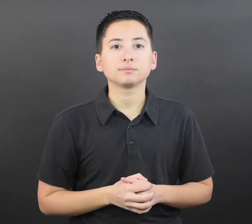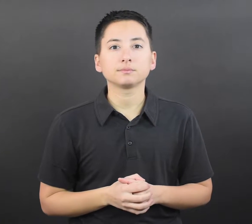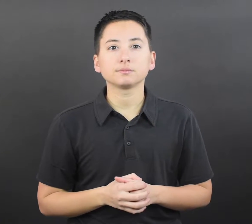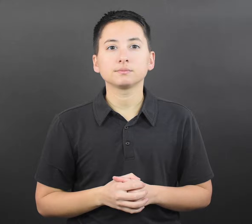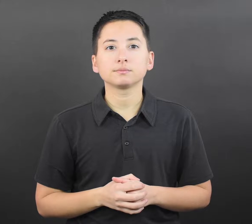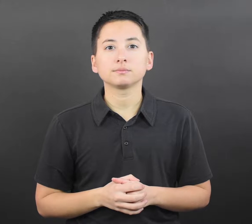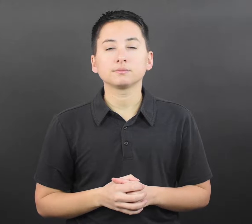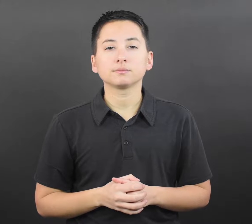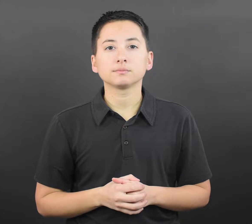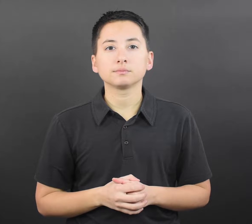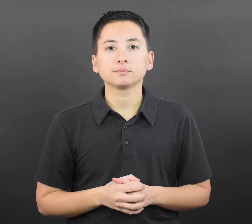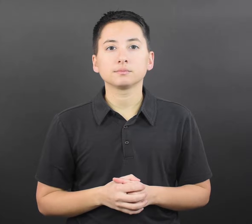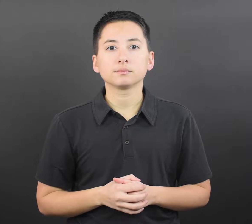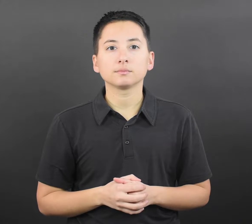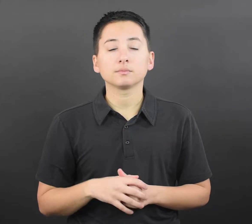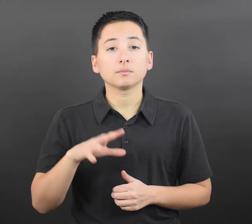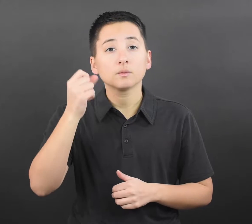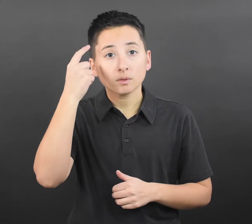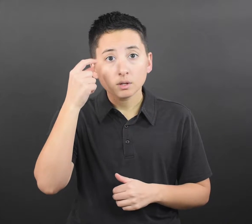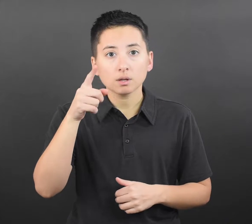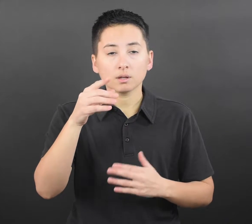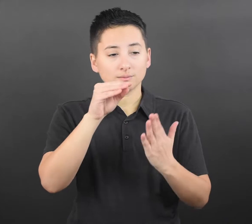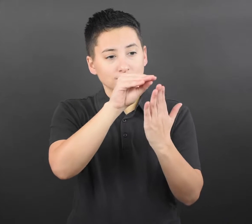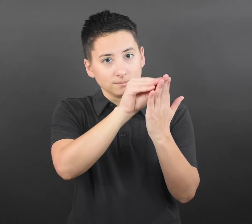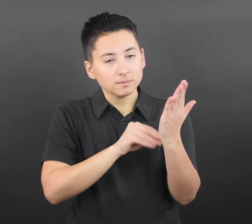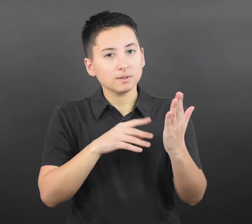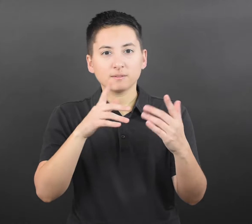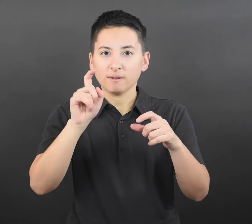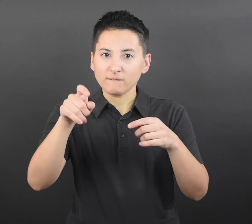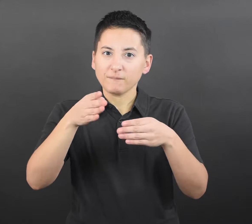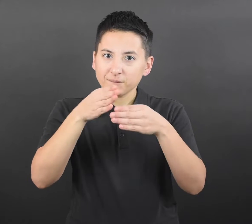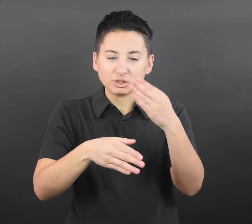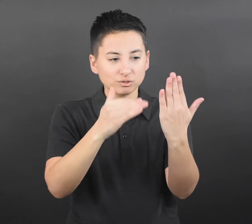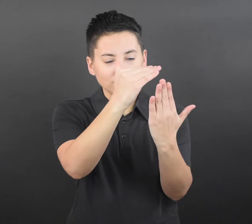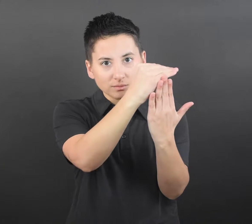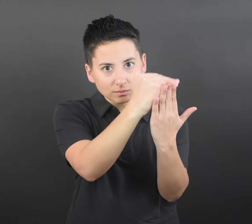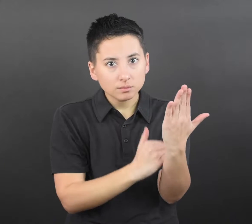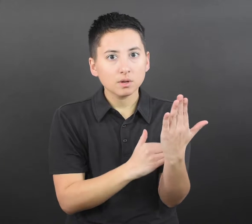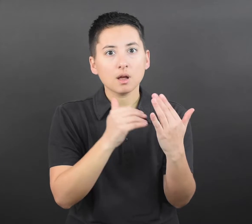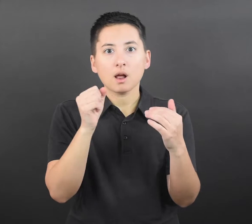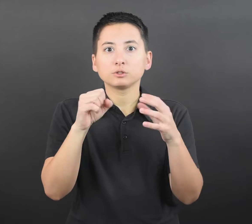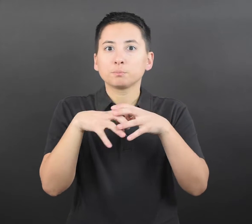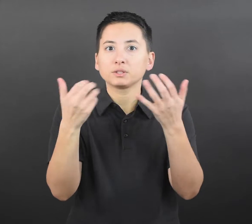who receives a positive test result. This is a secure system to report information,